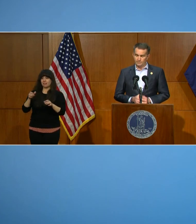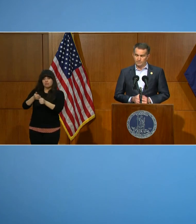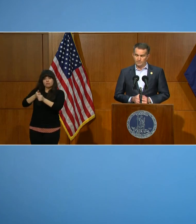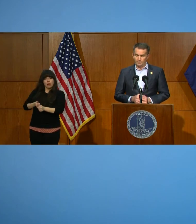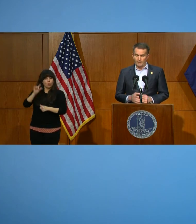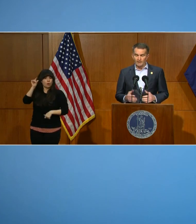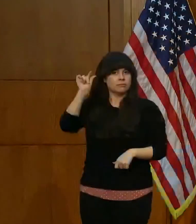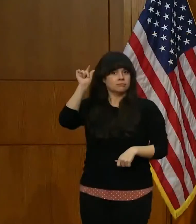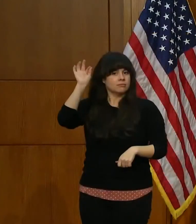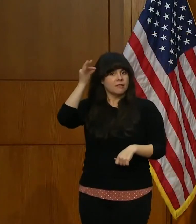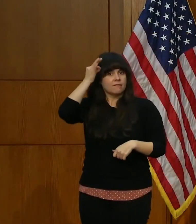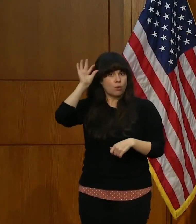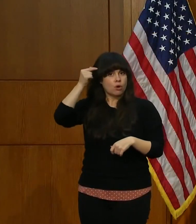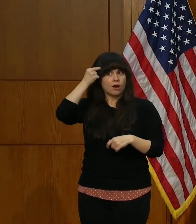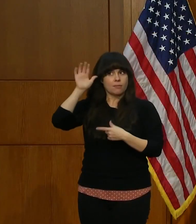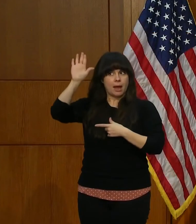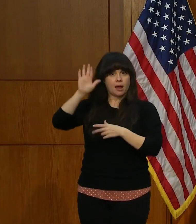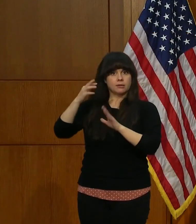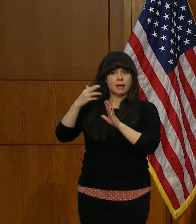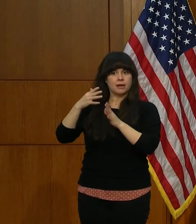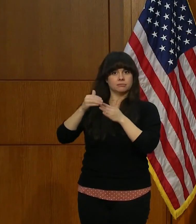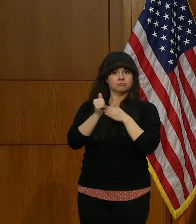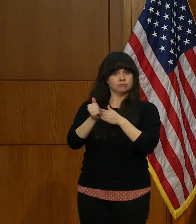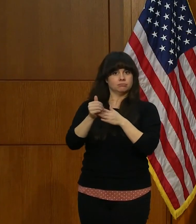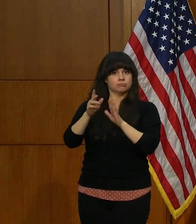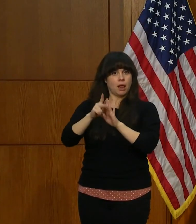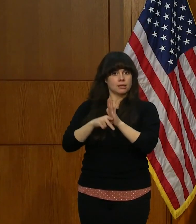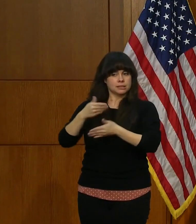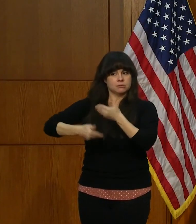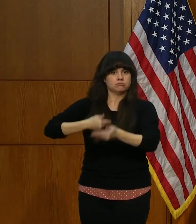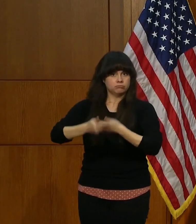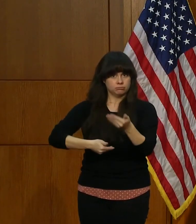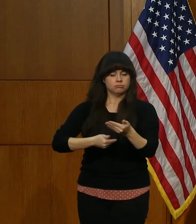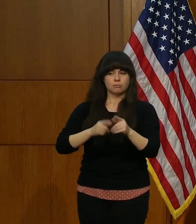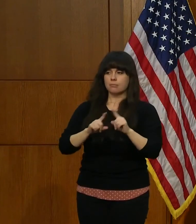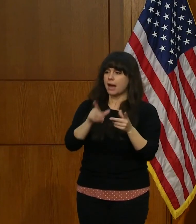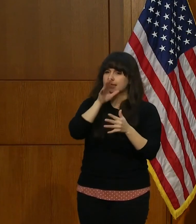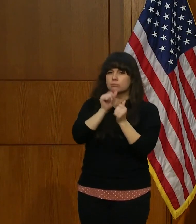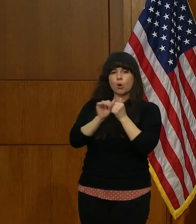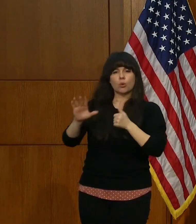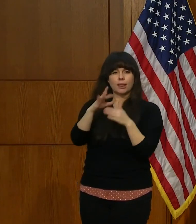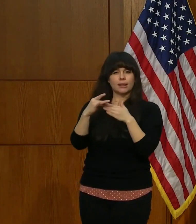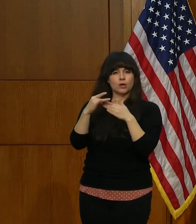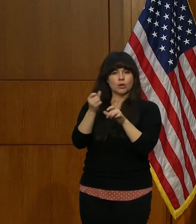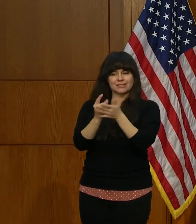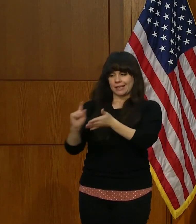BEEN DOING WHAT THE FEDERAL GOVERNMENT ASKED THEM TO DO.